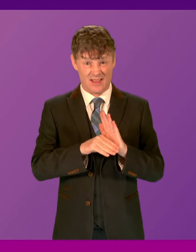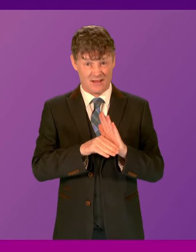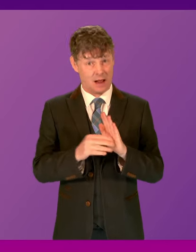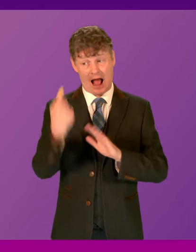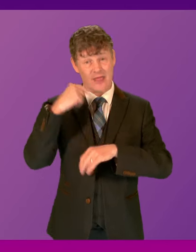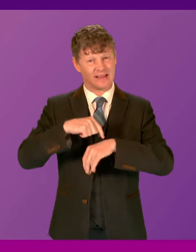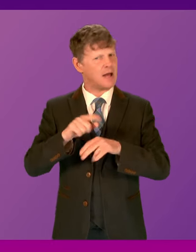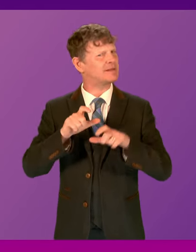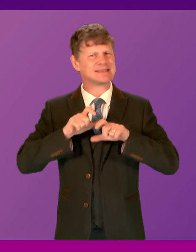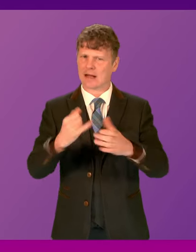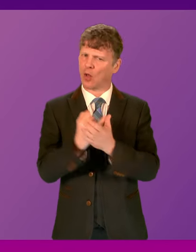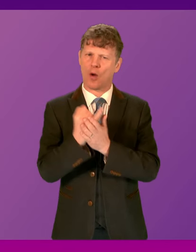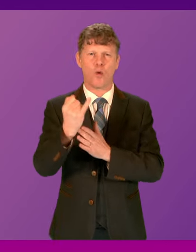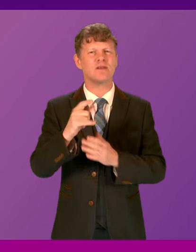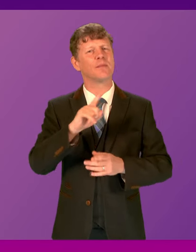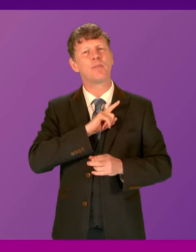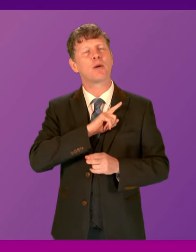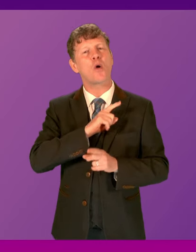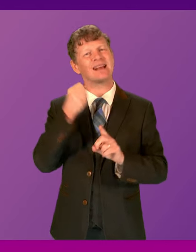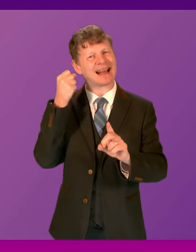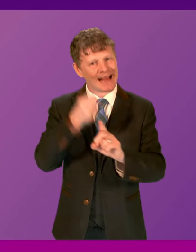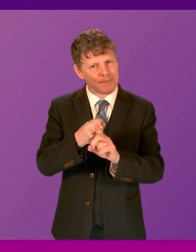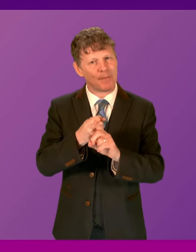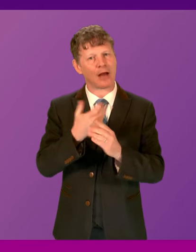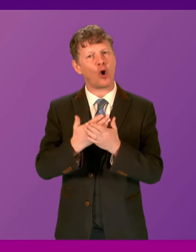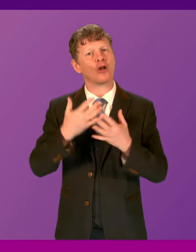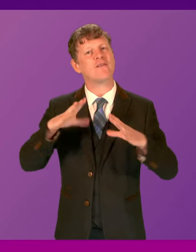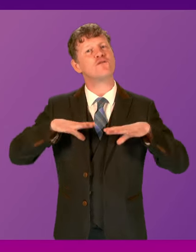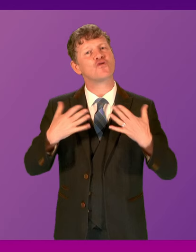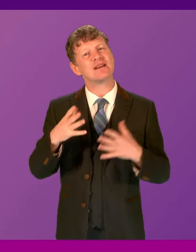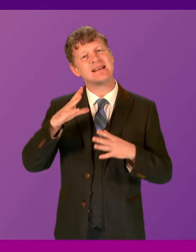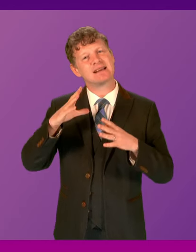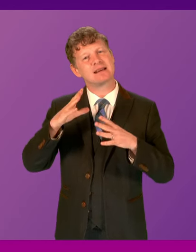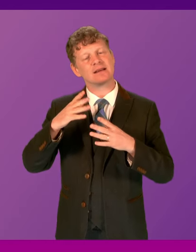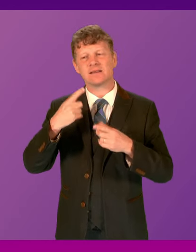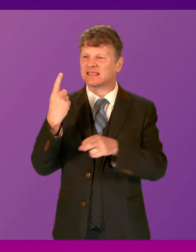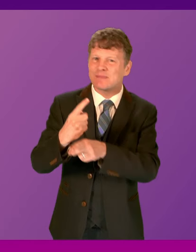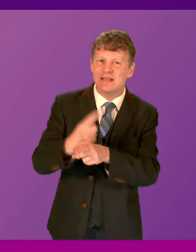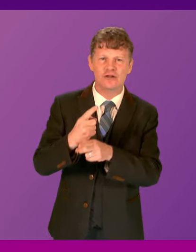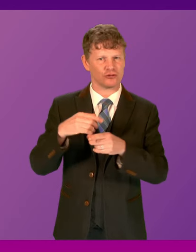because of the impact that it has on free speech for people across this country. I am